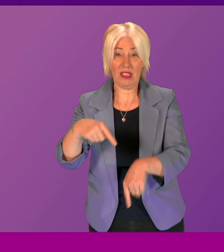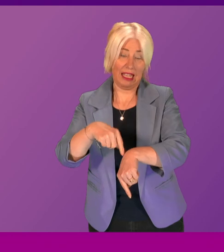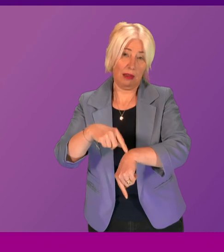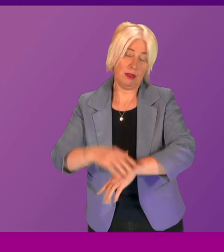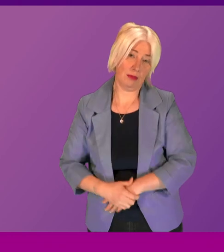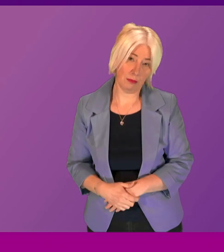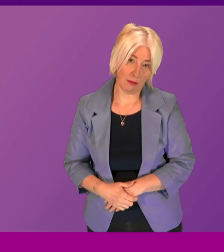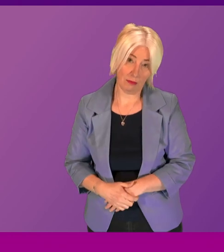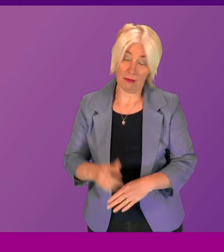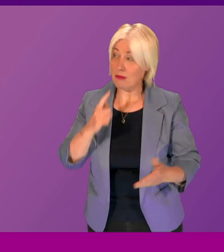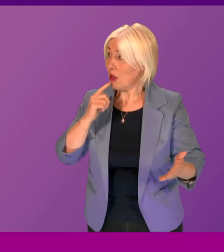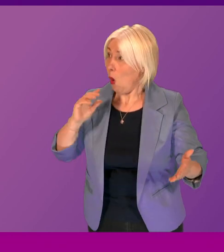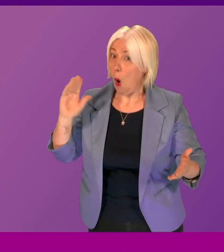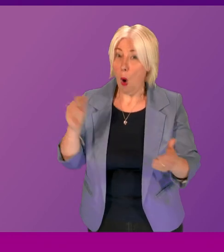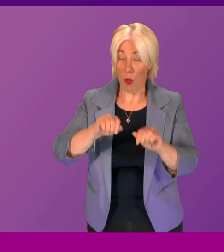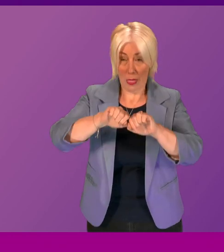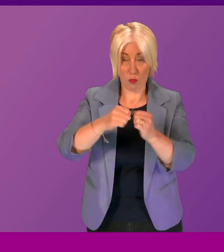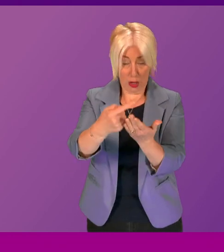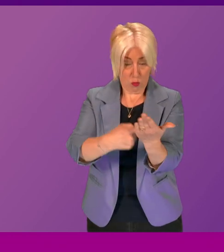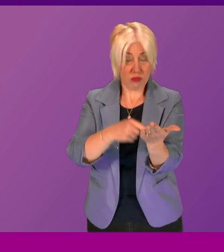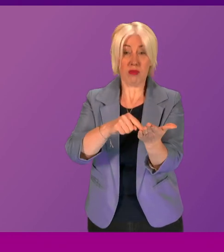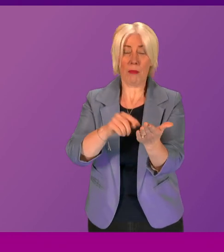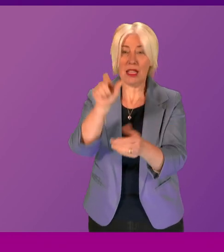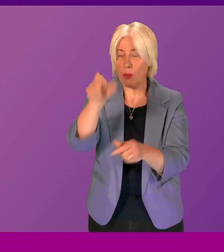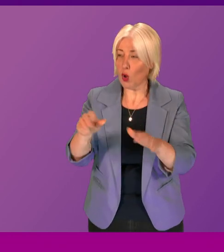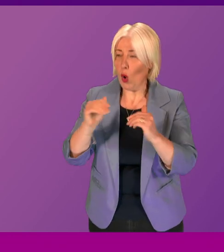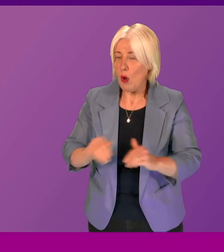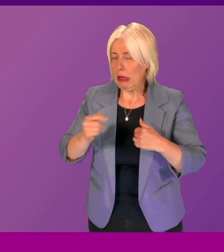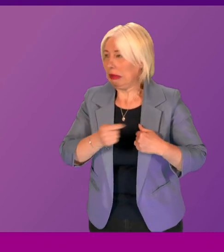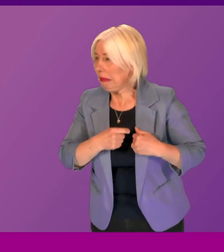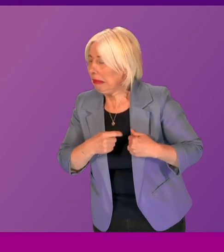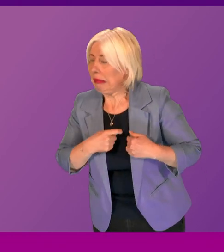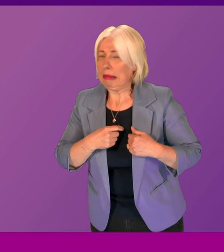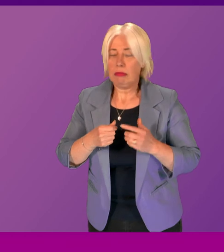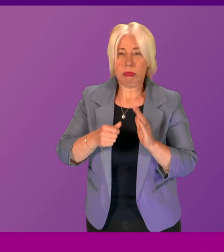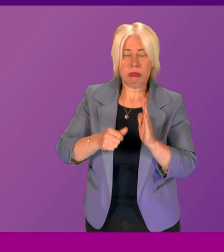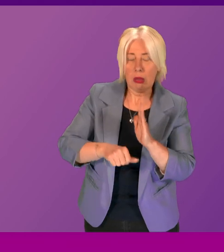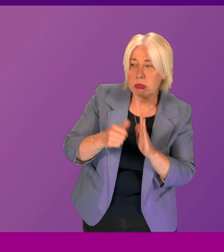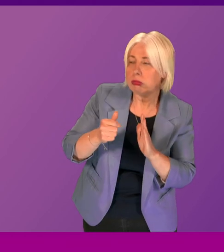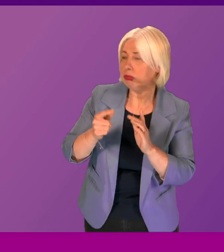Every one of those breaches is someone waiting anxiously for a medical procedure, often in pain.